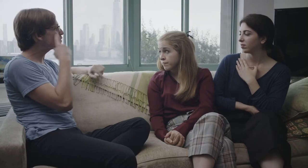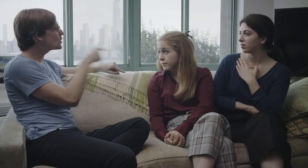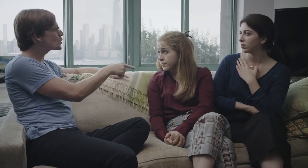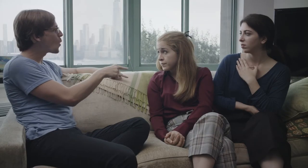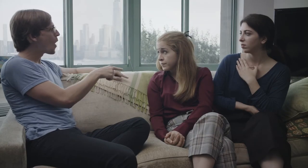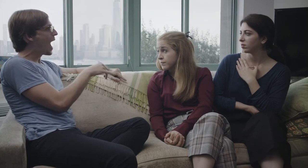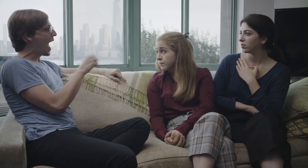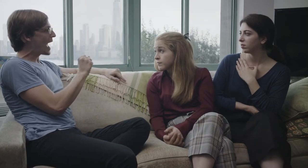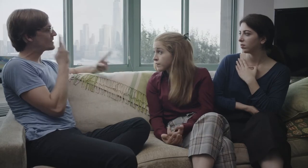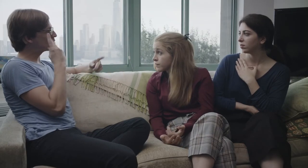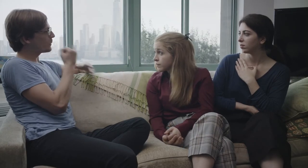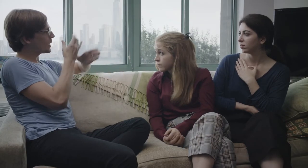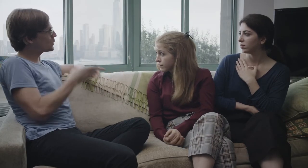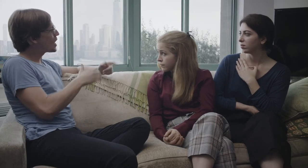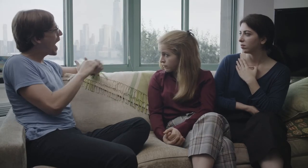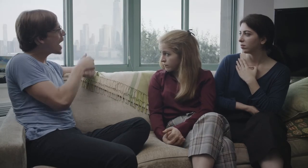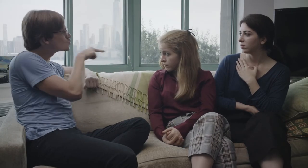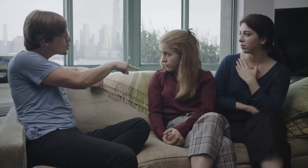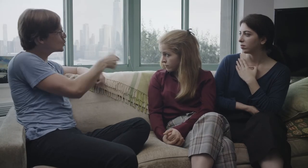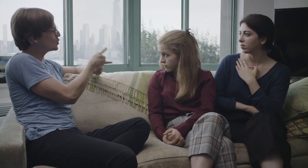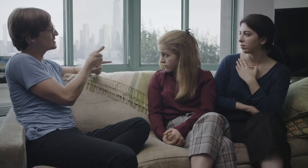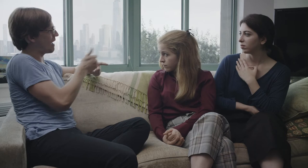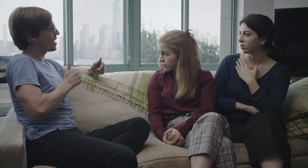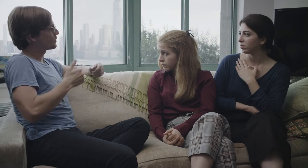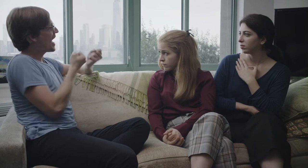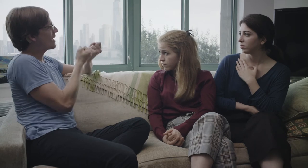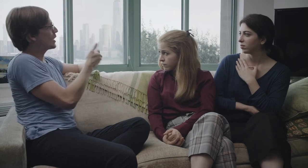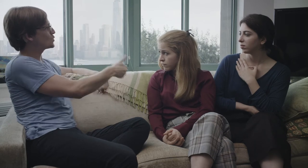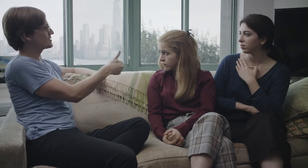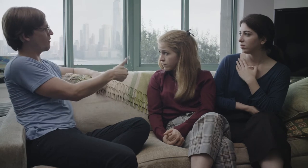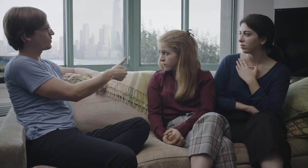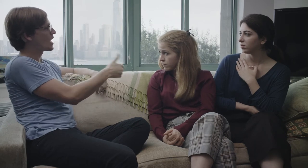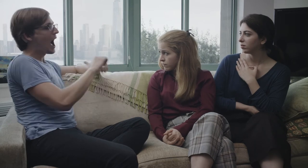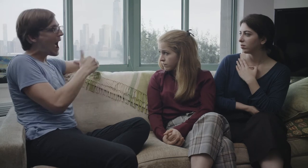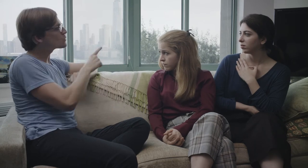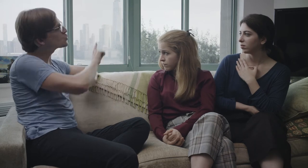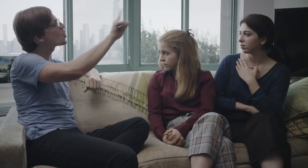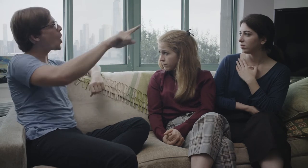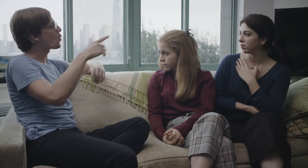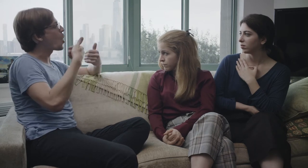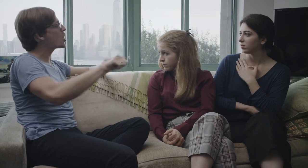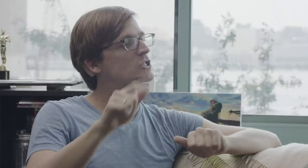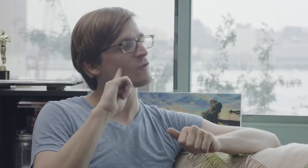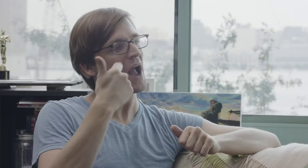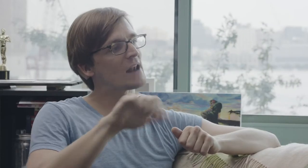I guess a question for you as a person who's visually impaired, how do you advocate for yourself, like, when you go to an audition room